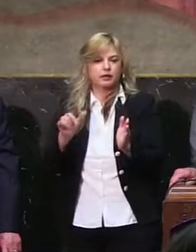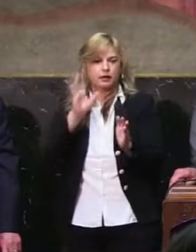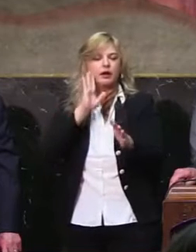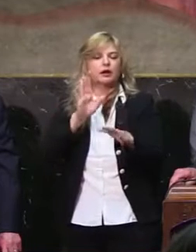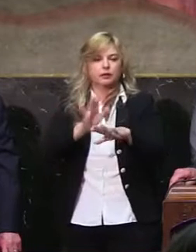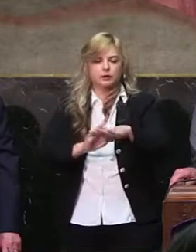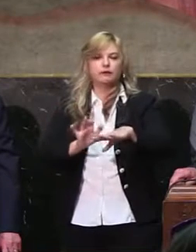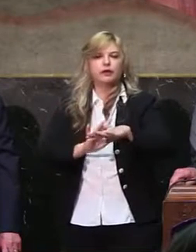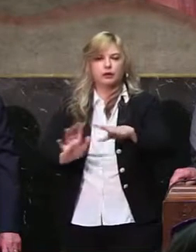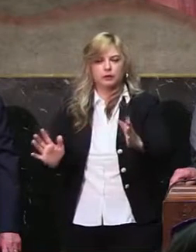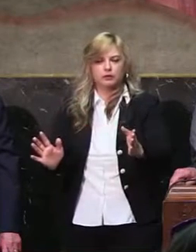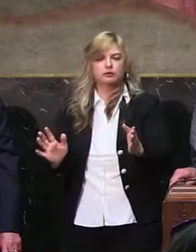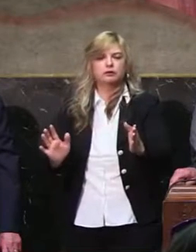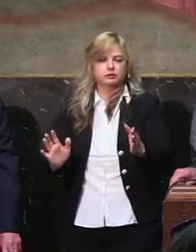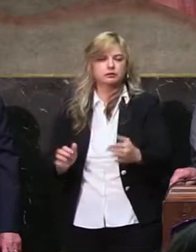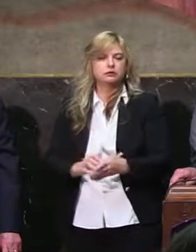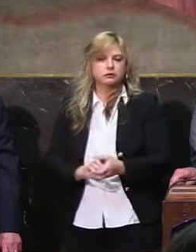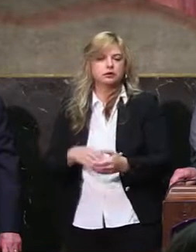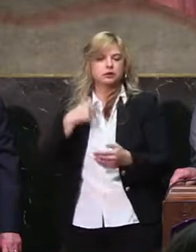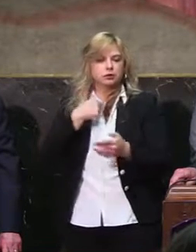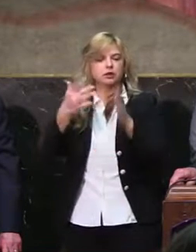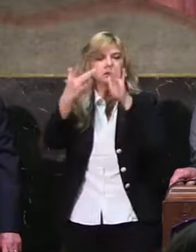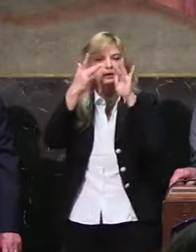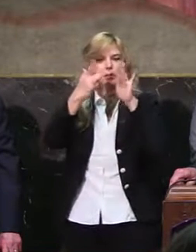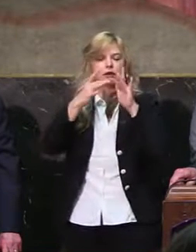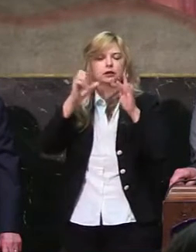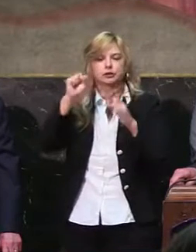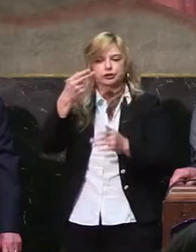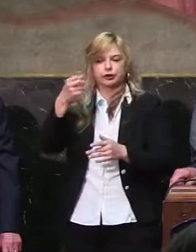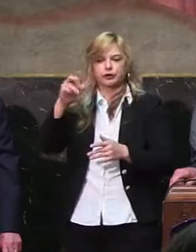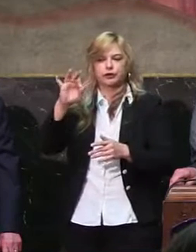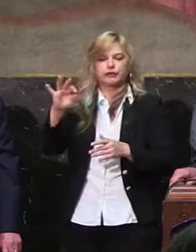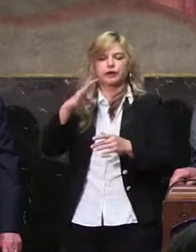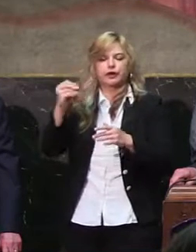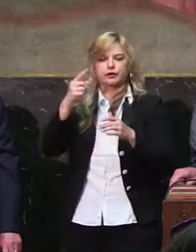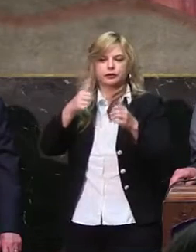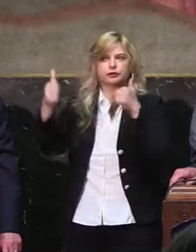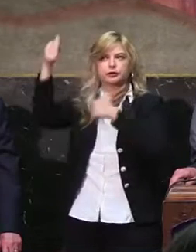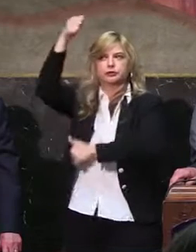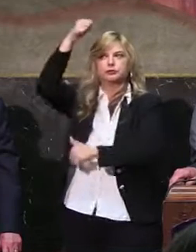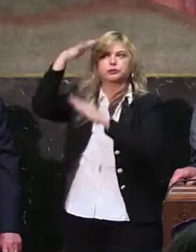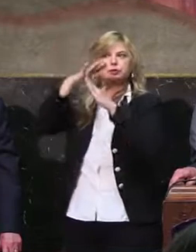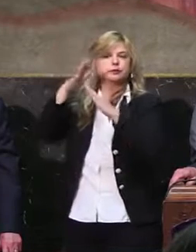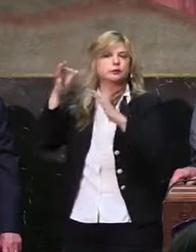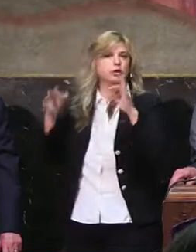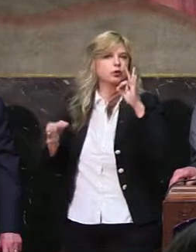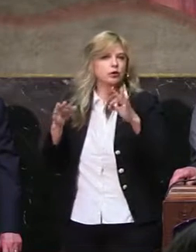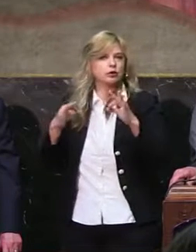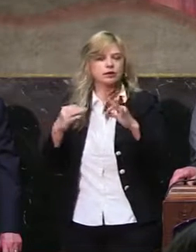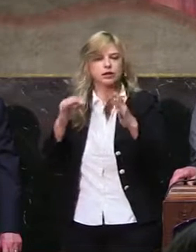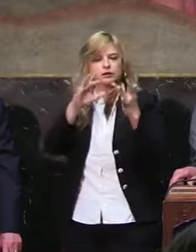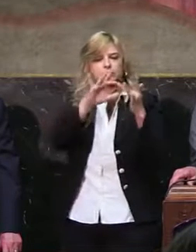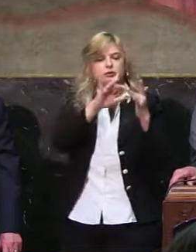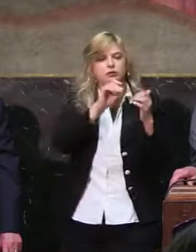we've been in touch with the sheriffs, in touch with the Supreme Court, in touch with the DA's and and how we go